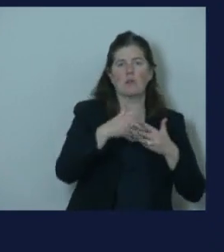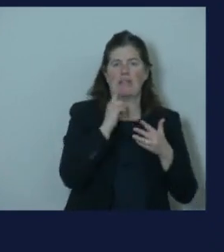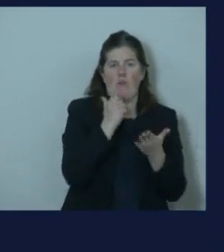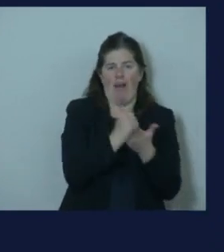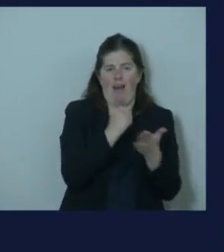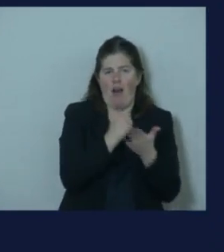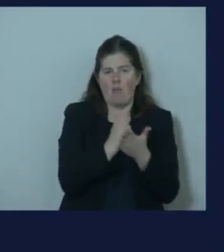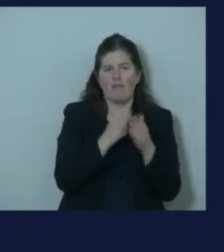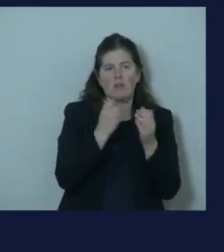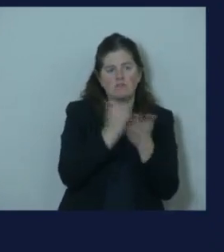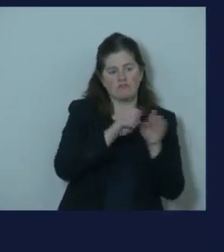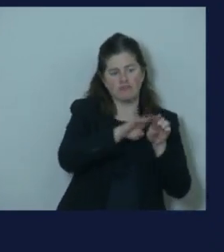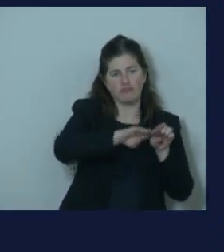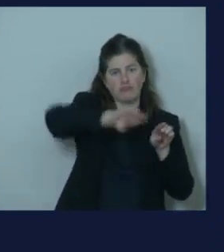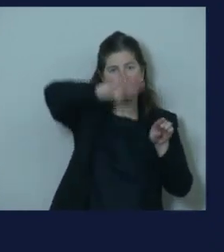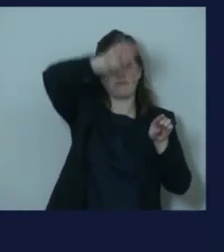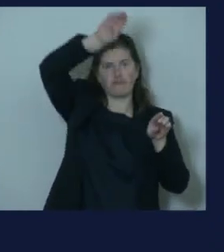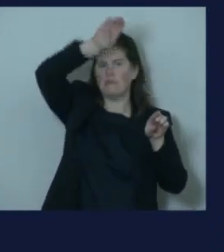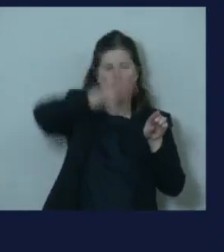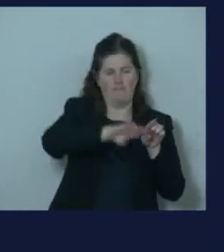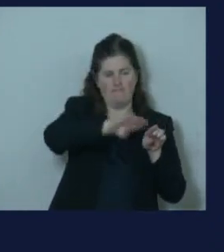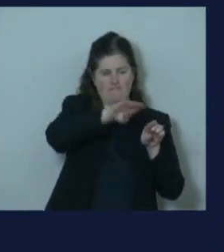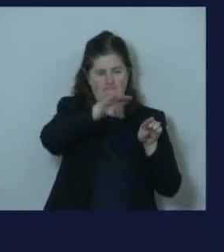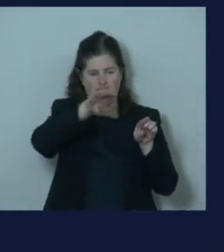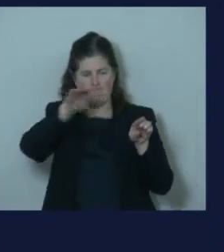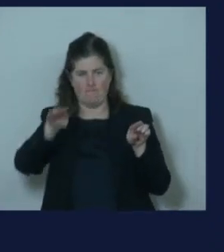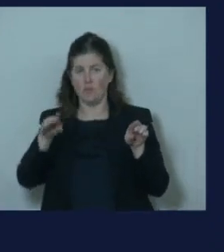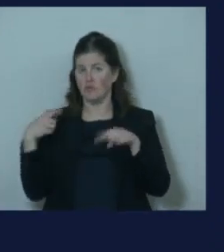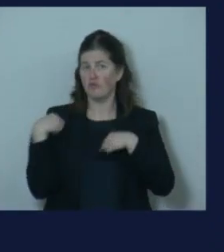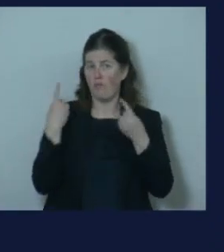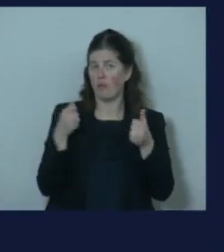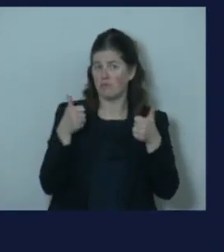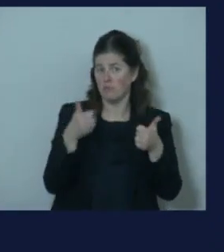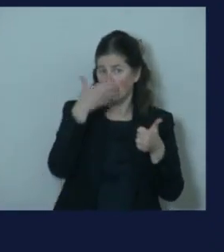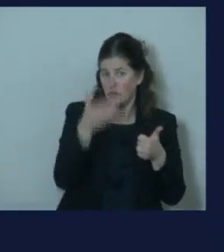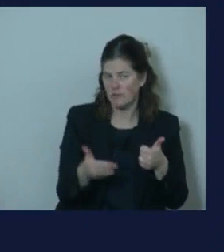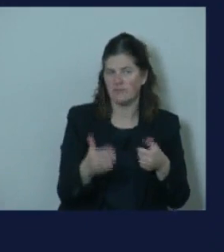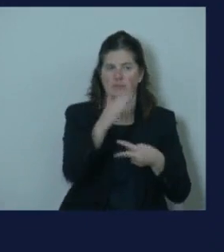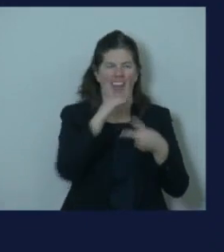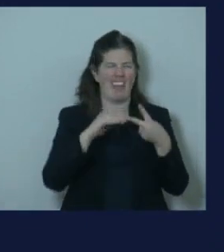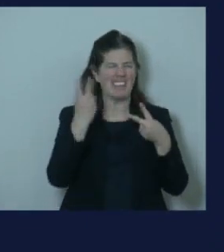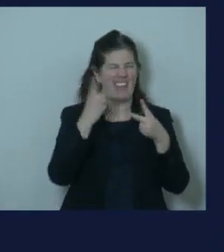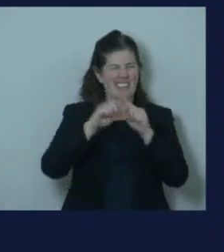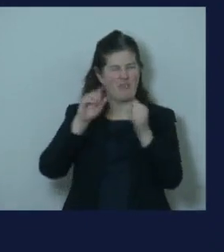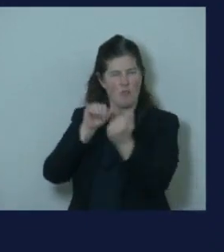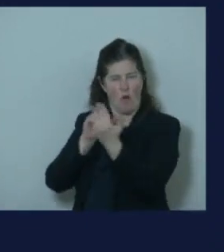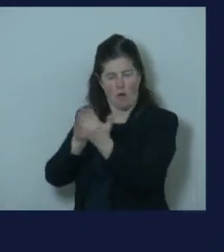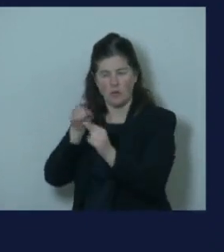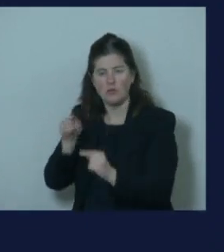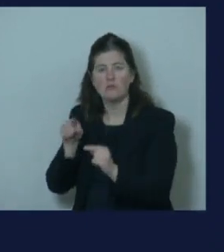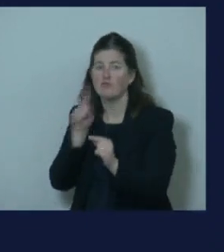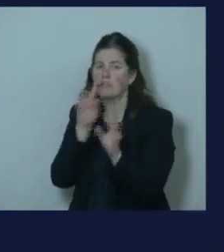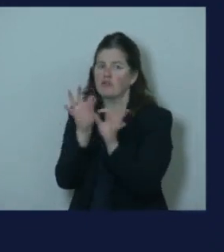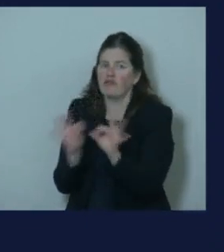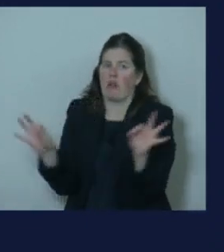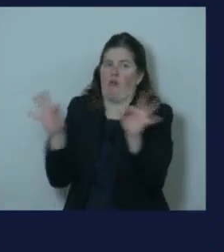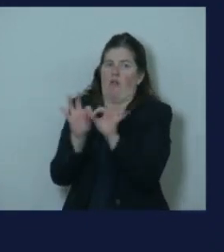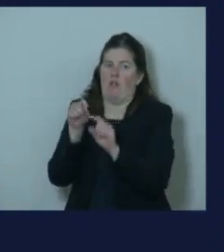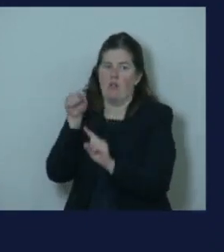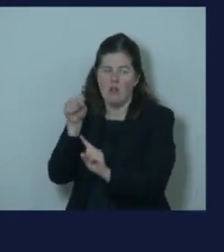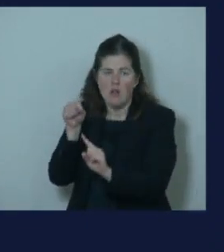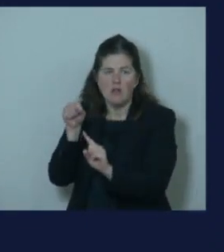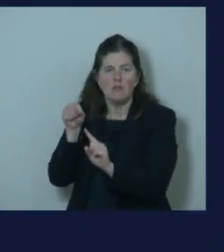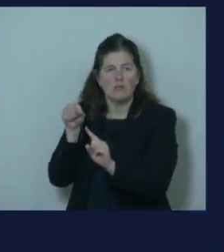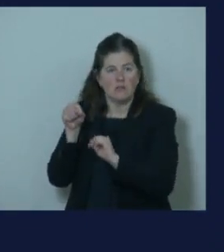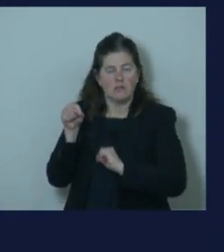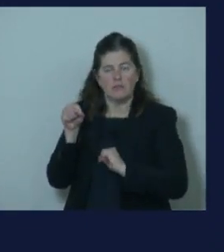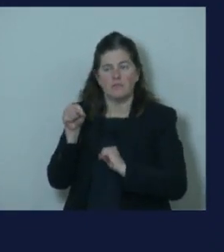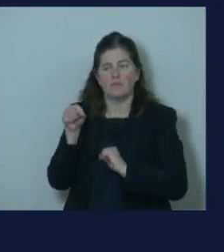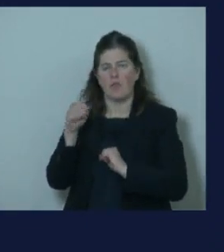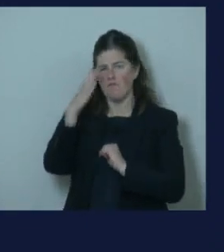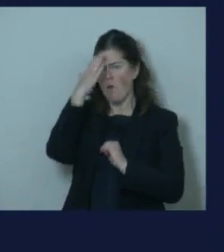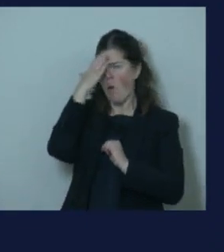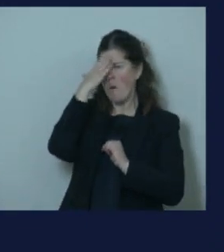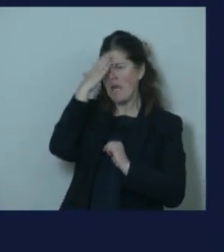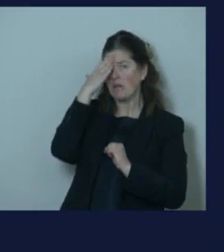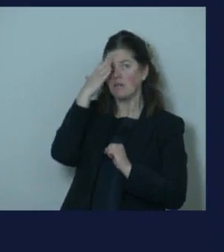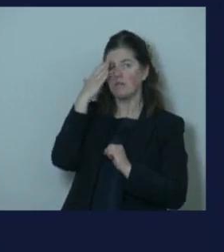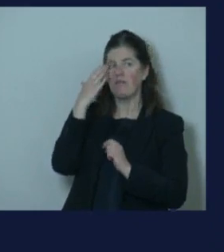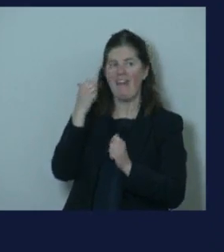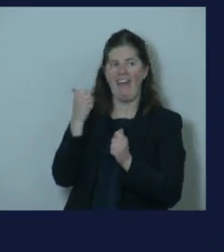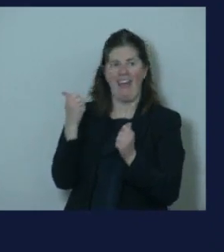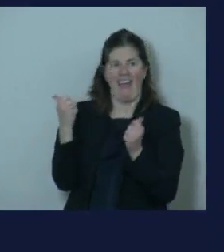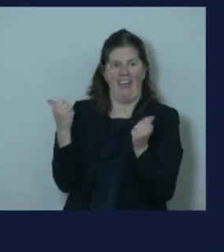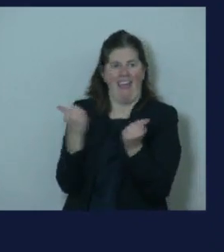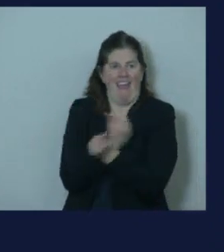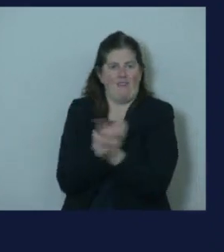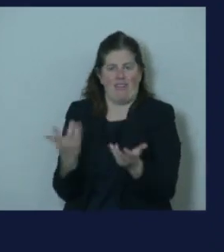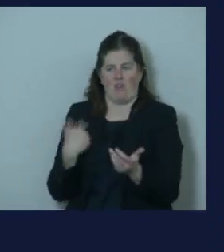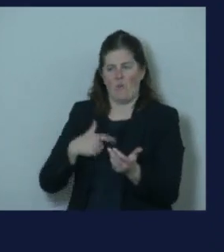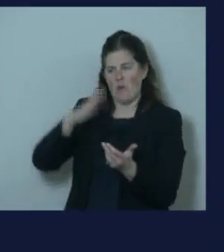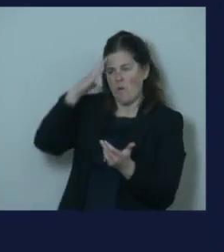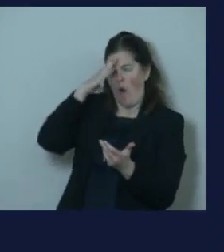THAT, PARTNERED WITH SOCIAL DISTANCING AND LIMITING WHERE WE GO, WHERE WE CAN GO, MAKES ALL THE DIFFERENCE IN FLATTENING THIS CURVE, WHICH WE HAVE DONE AS A STATE.